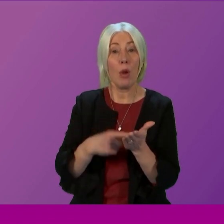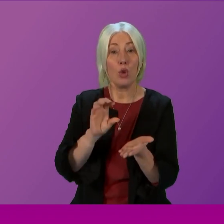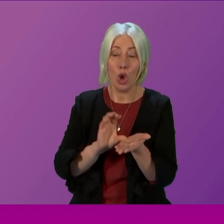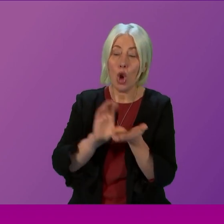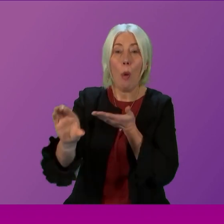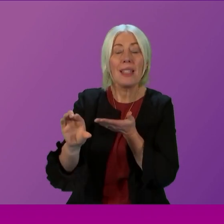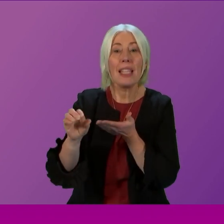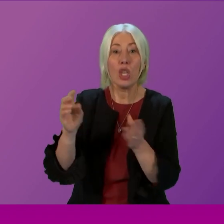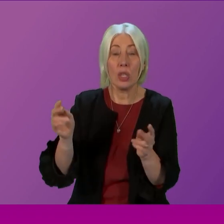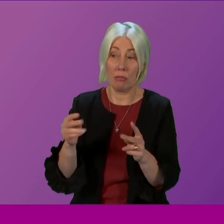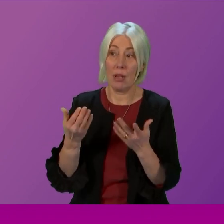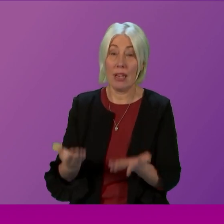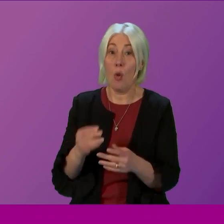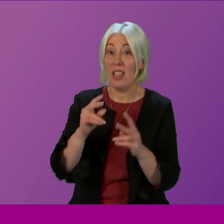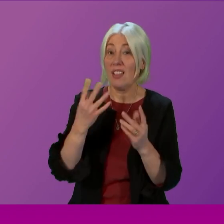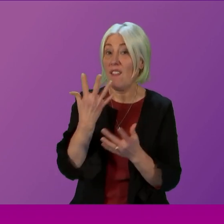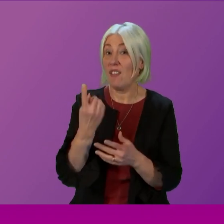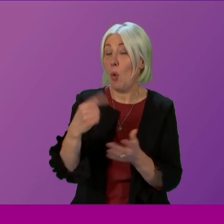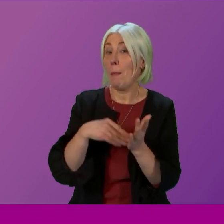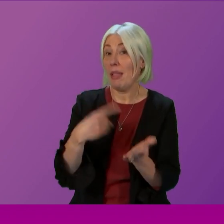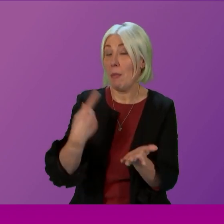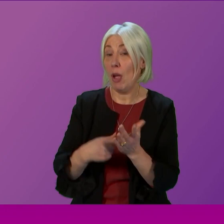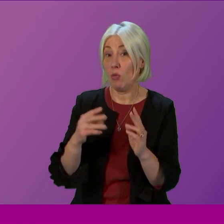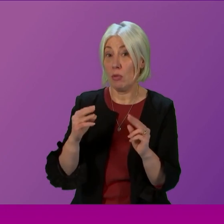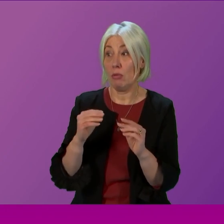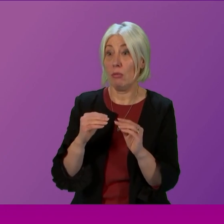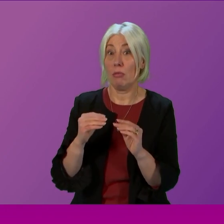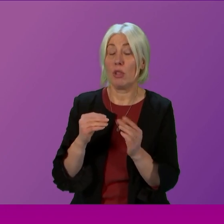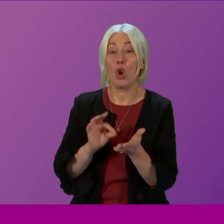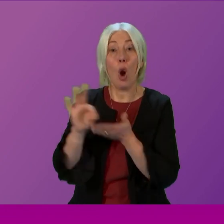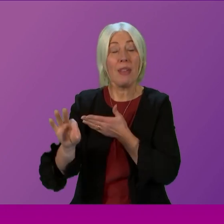to more than double that amount—£51 million—with every penny being taken from front-line services.